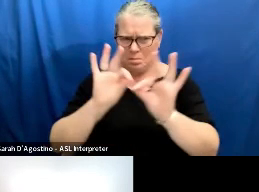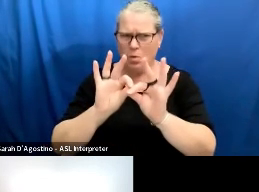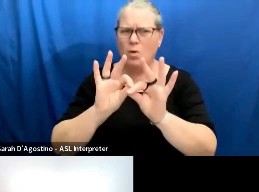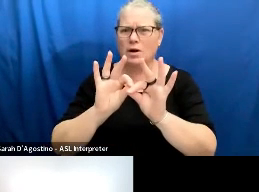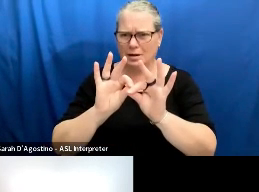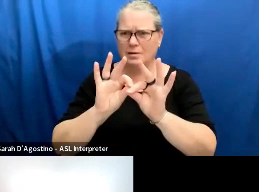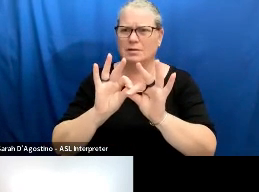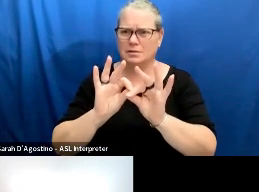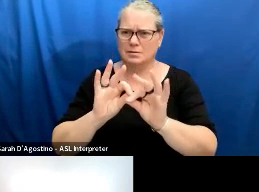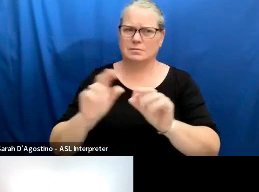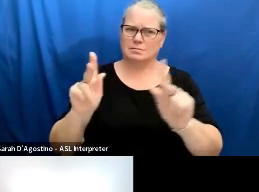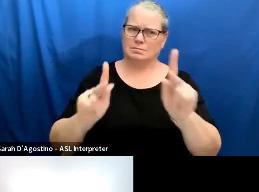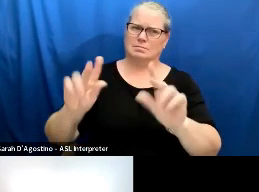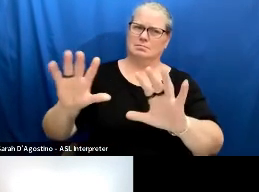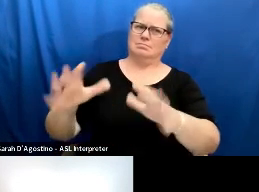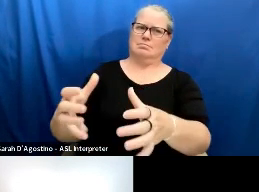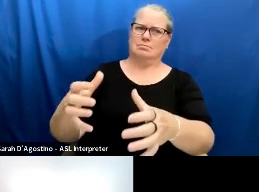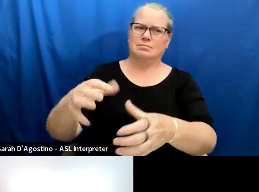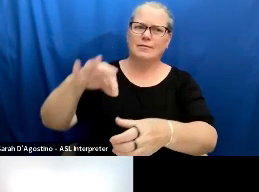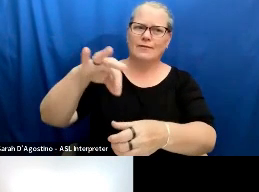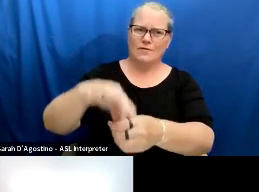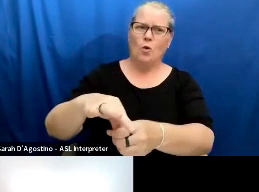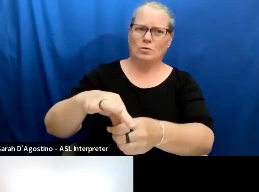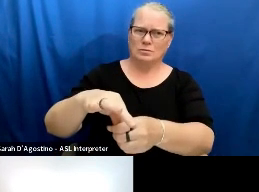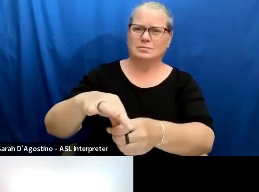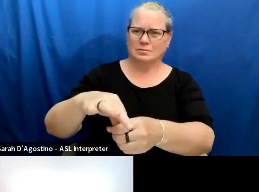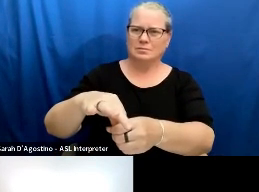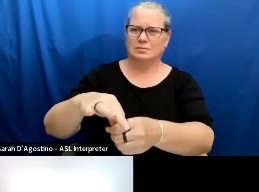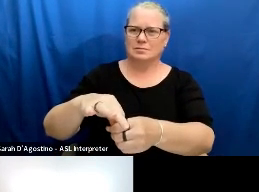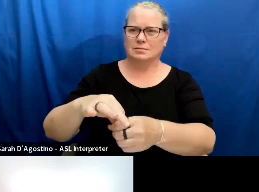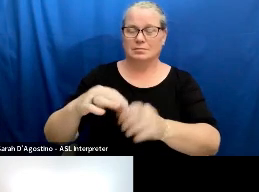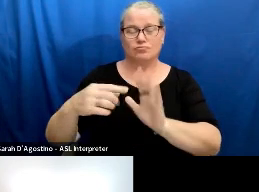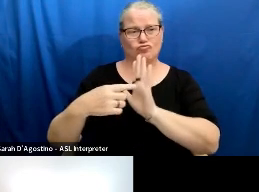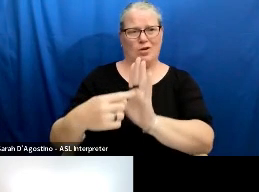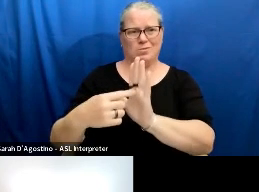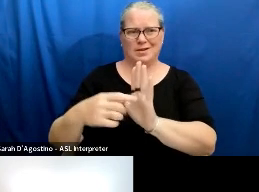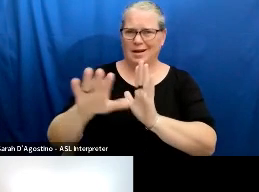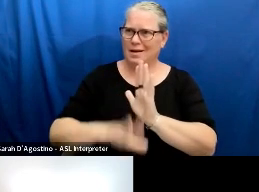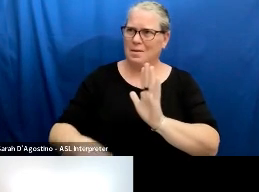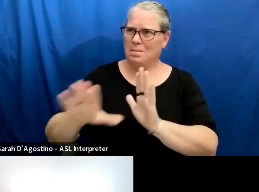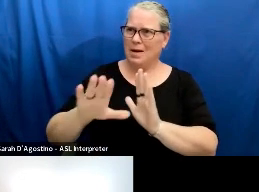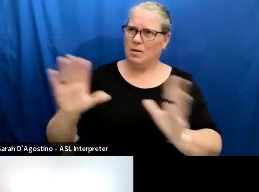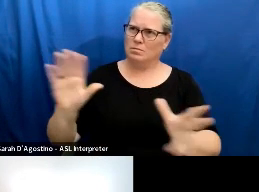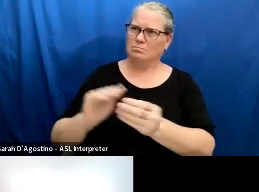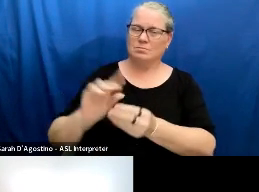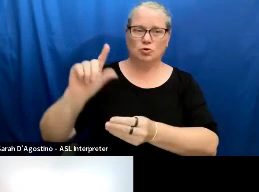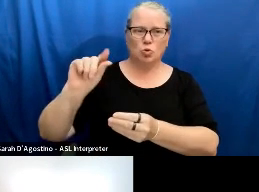here in connecticut i believe or we represent 20 percent of the adult population in connecticut